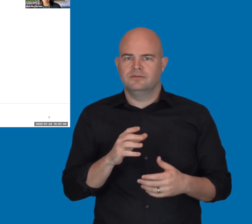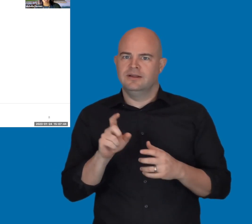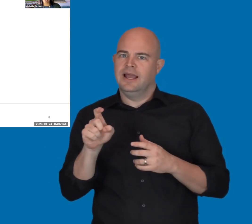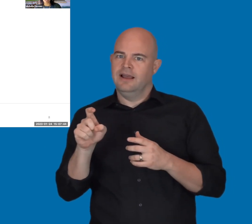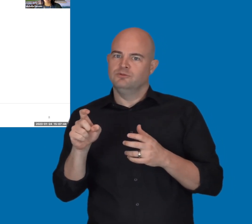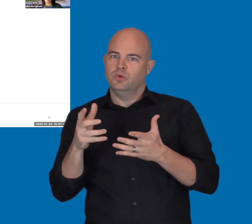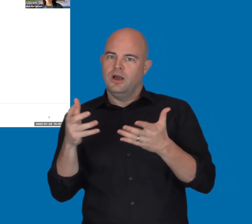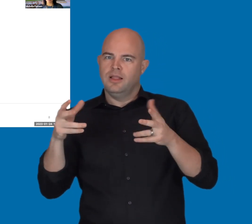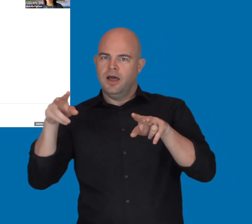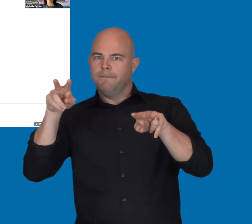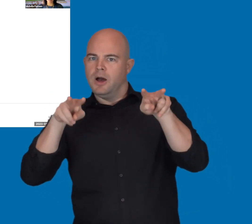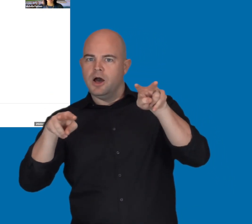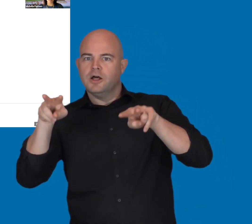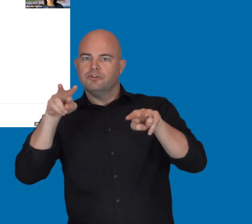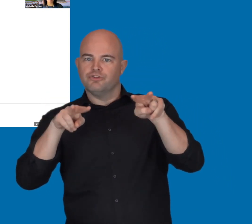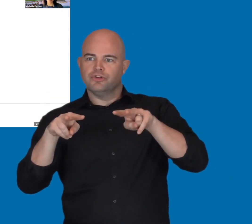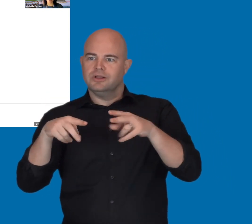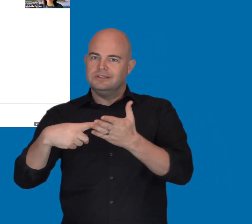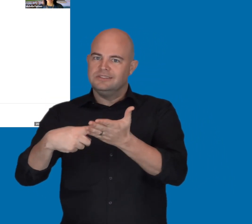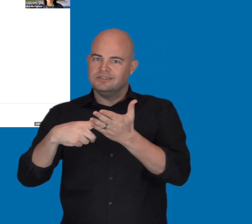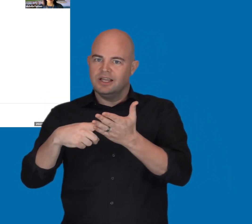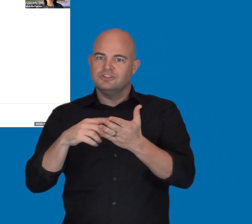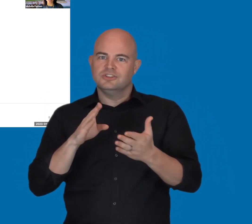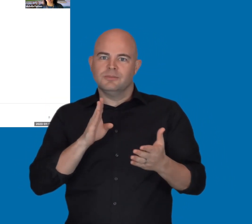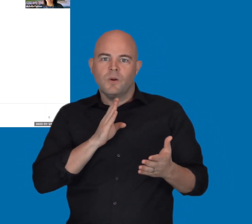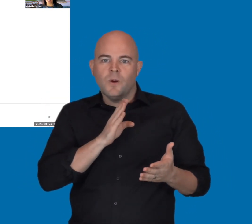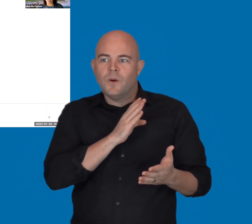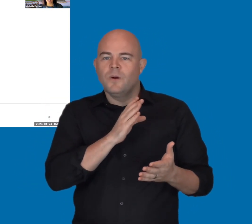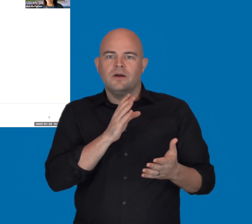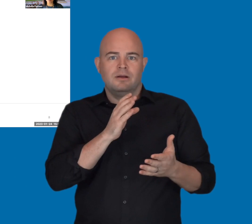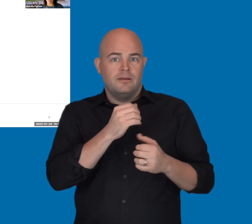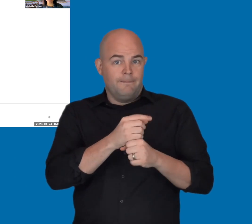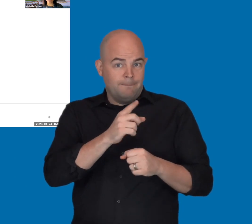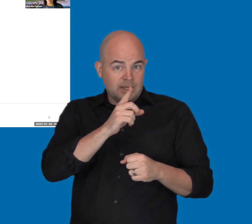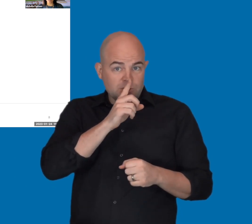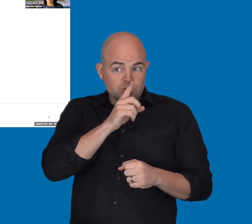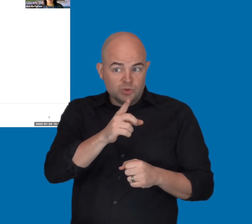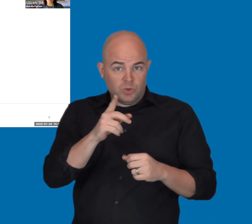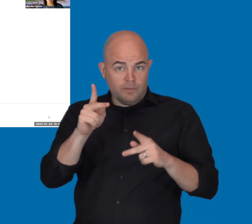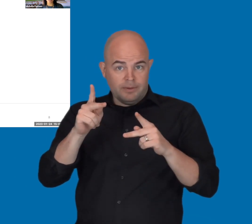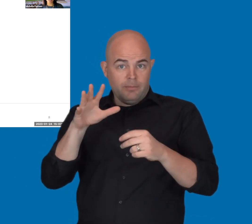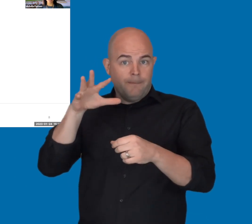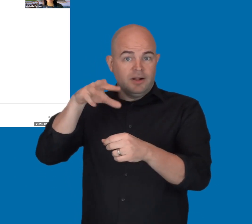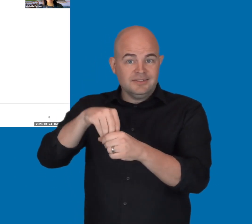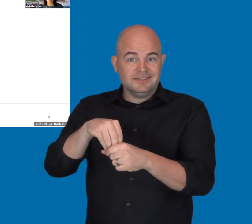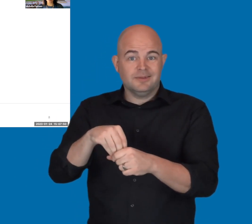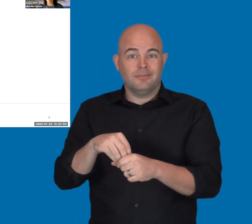but we did have a few in-person opportunities for people that wanted to be in person.